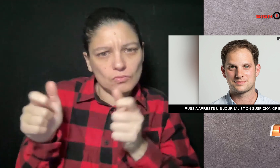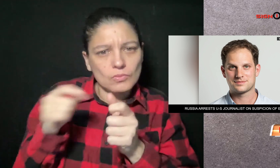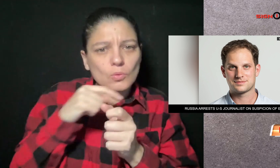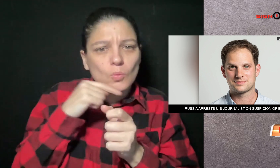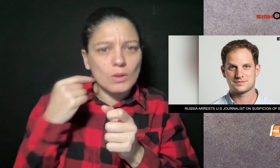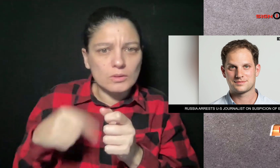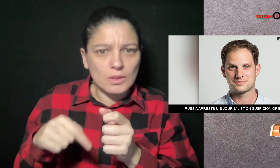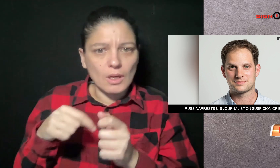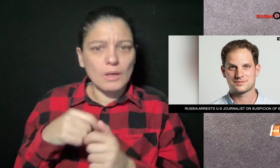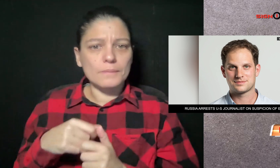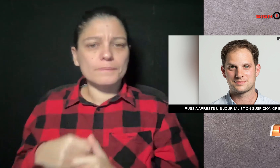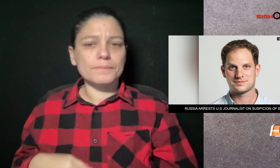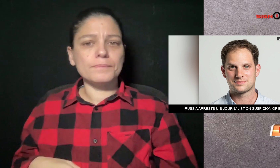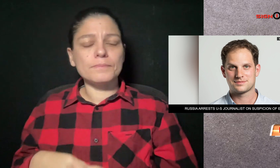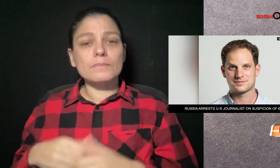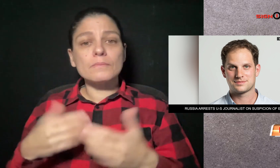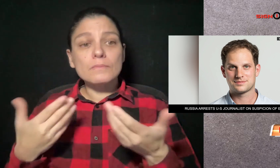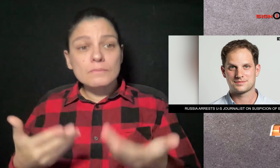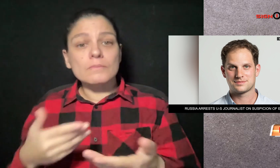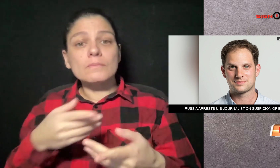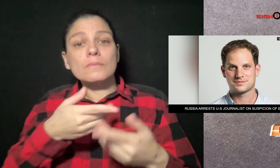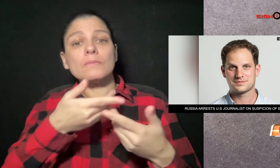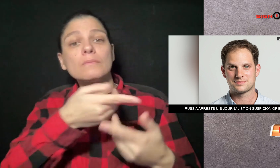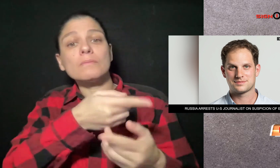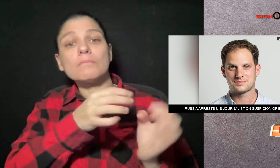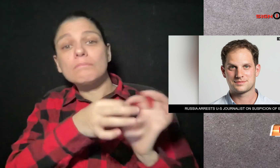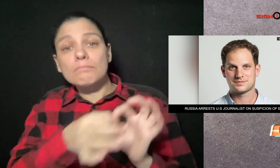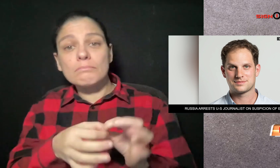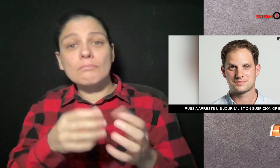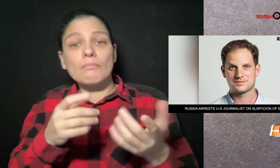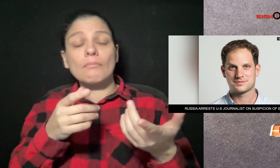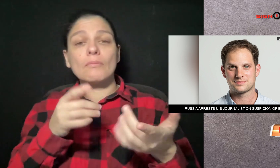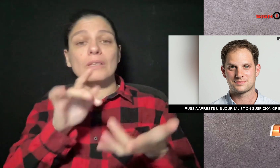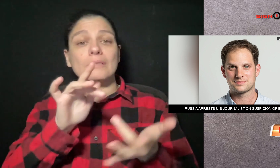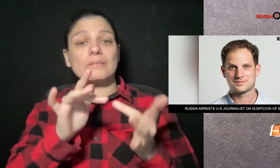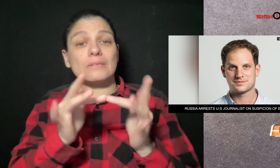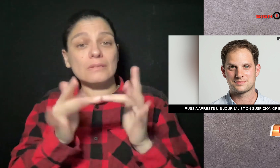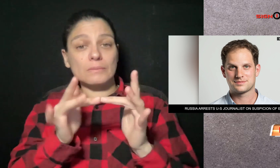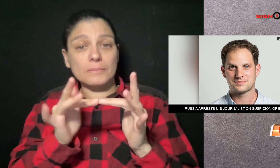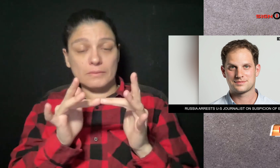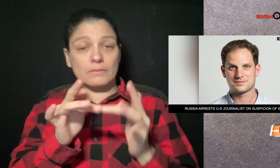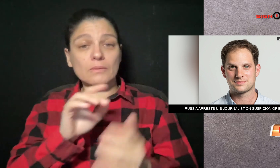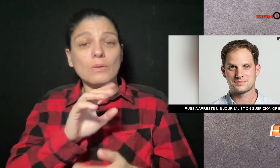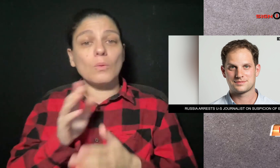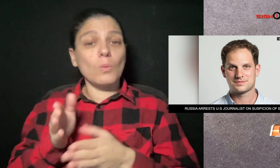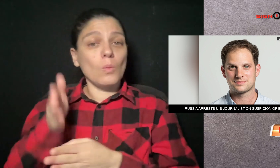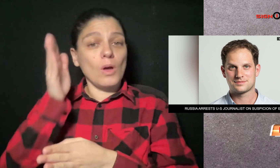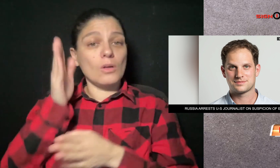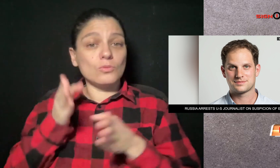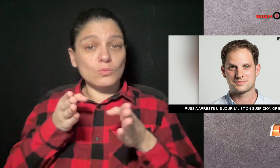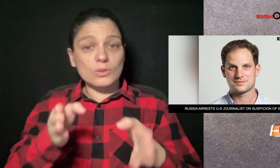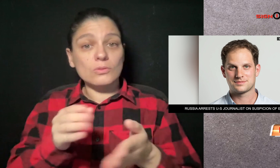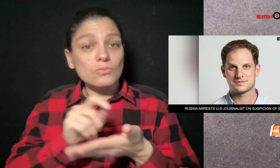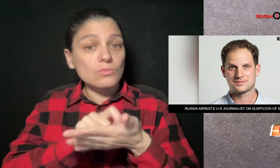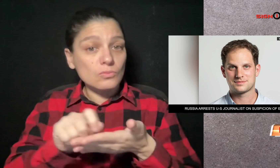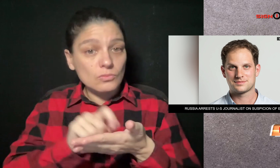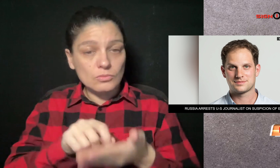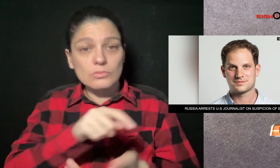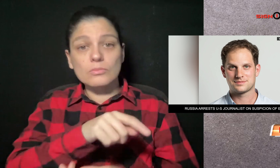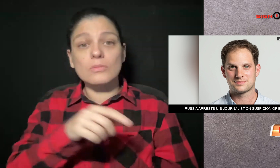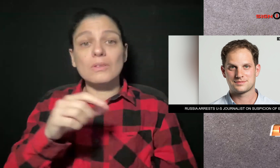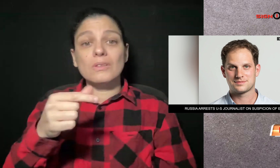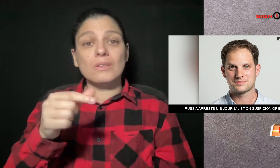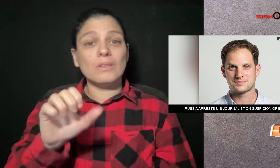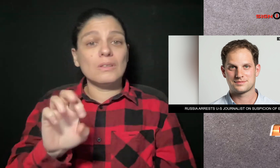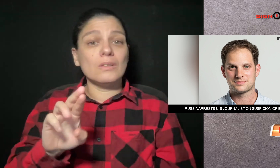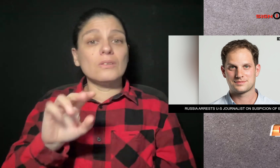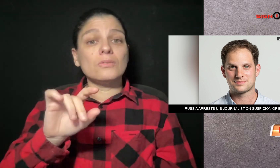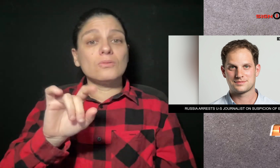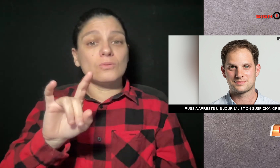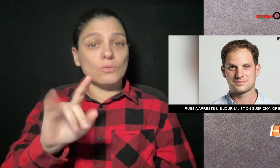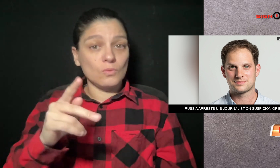military industrial complexes according to the Wall Street Journal website Gershkovich